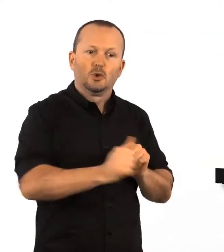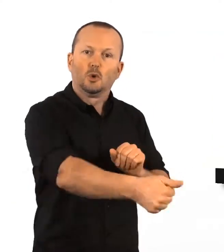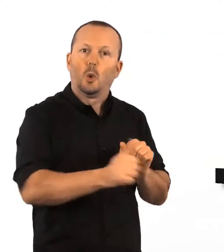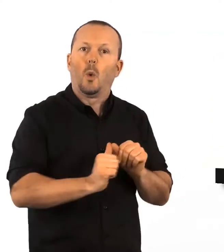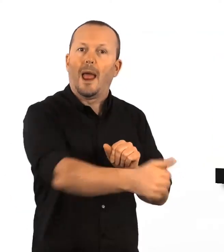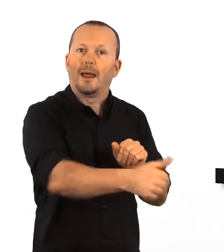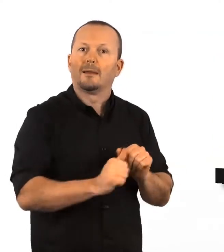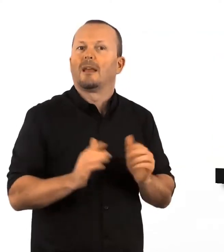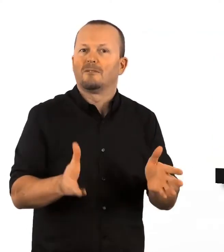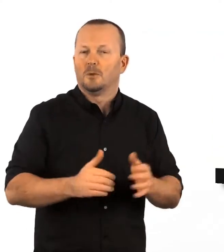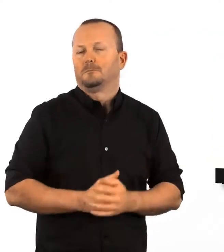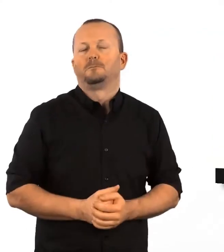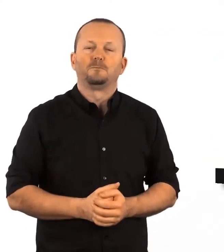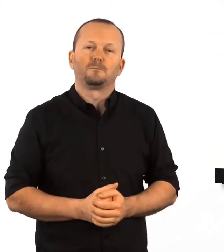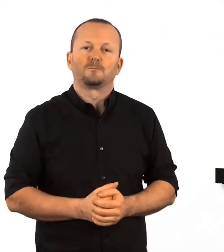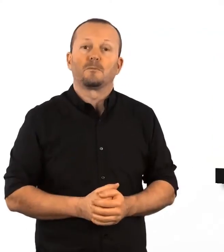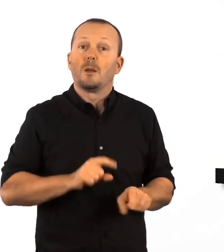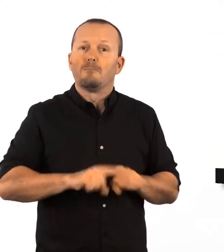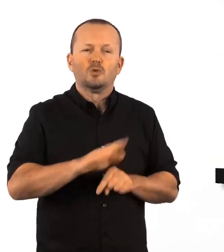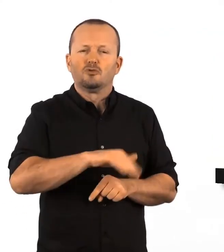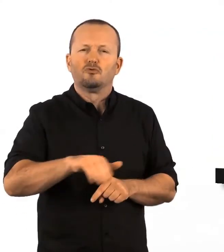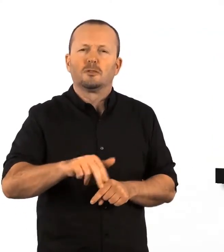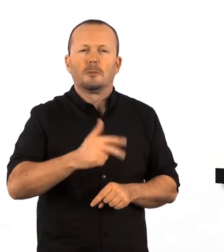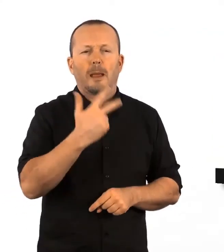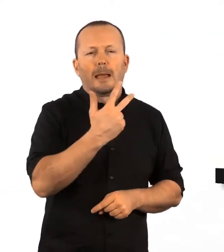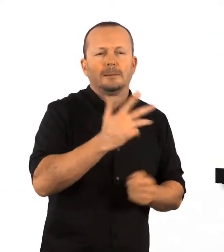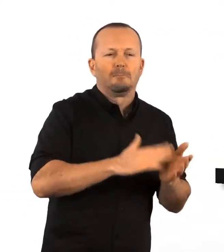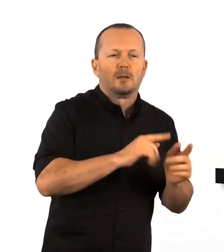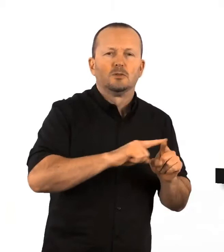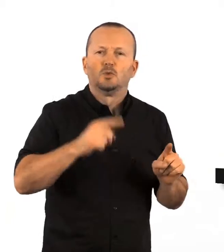Most children when they’re around 18 months - 2 years of age, they imitate what a parent